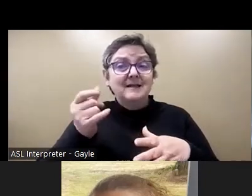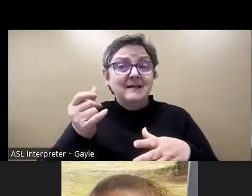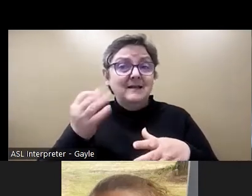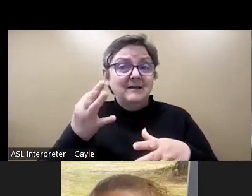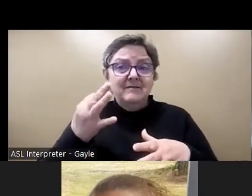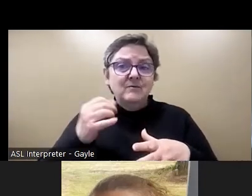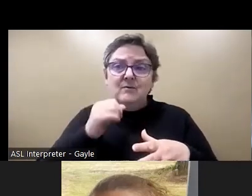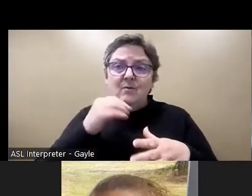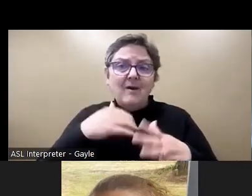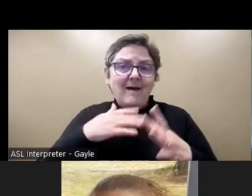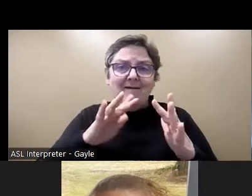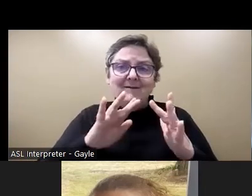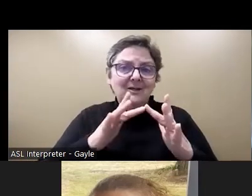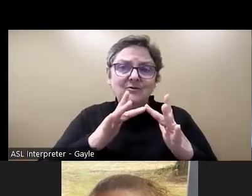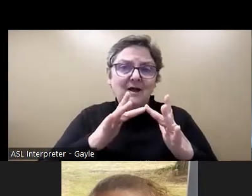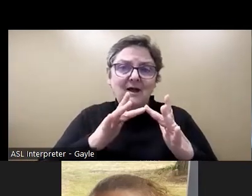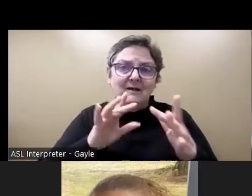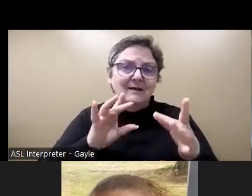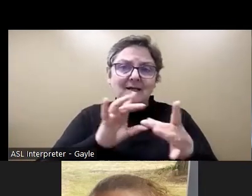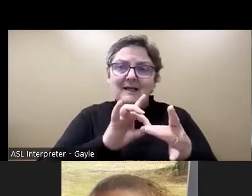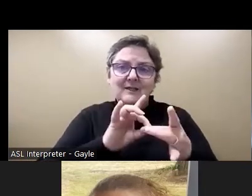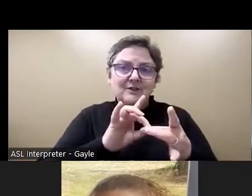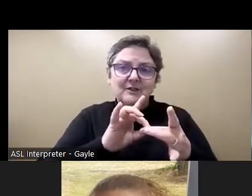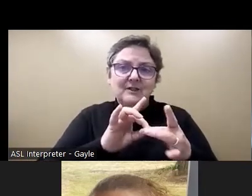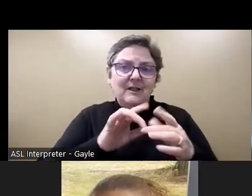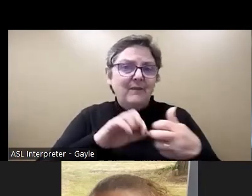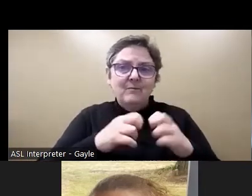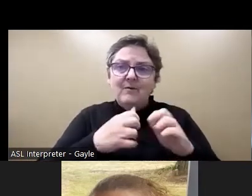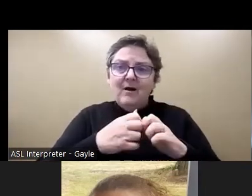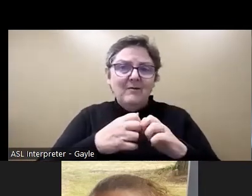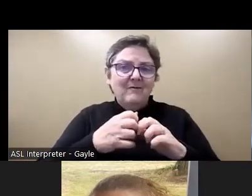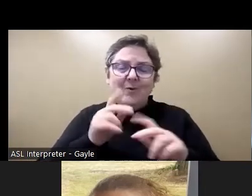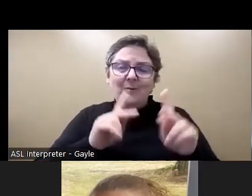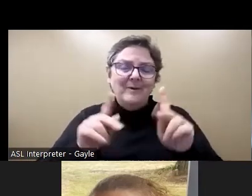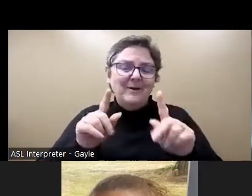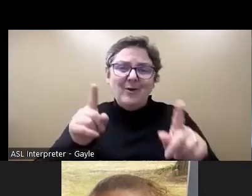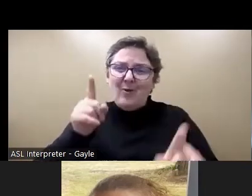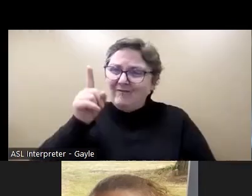and to reach those remote parts of Papua New Guinea,